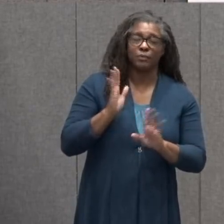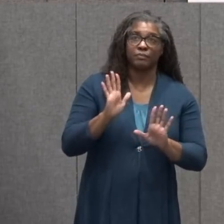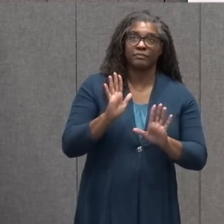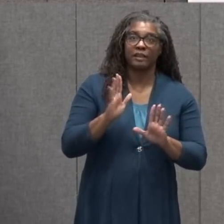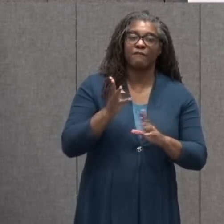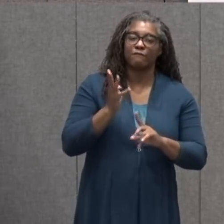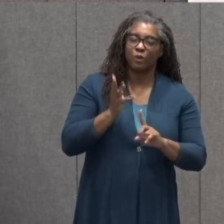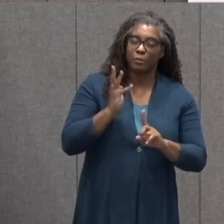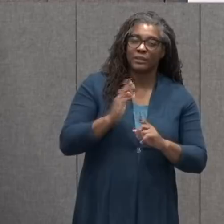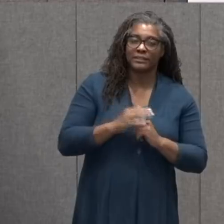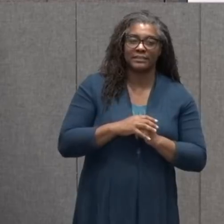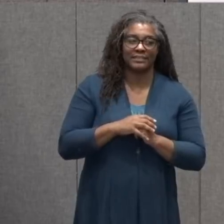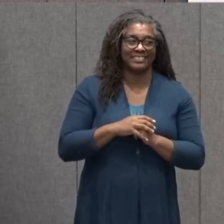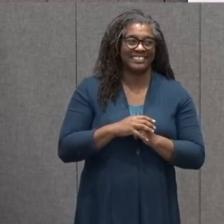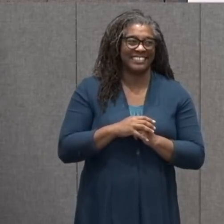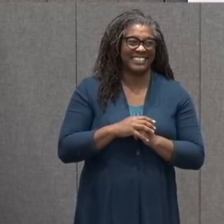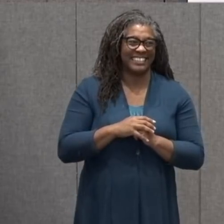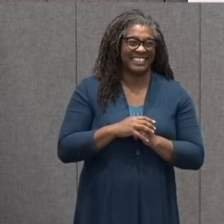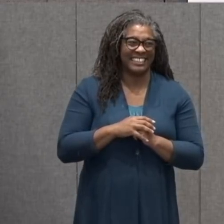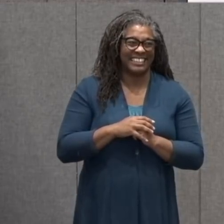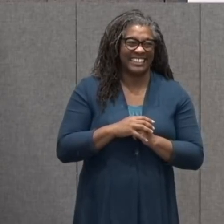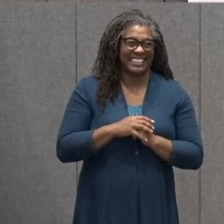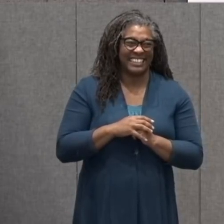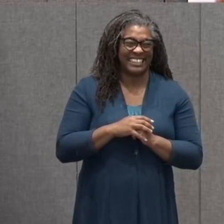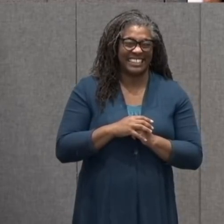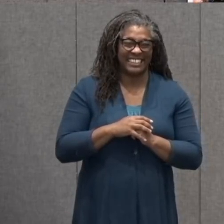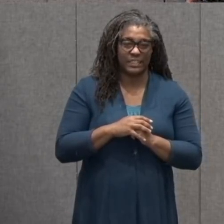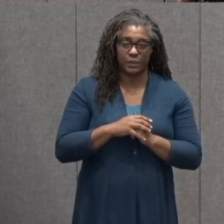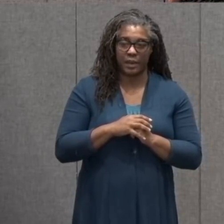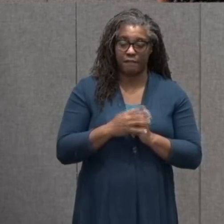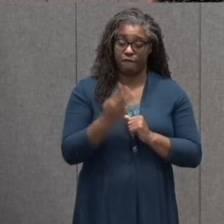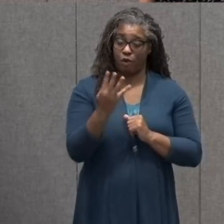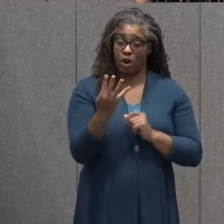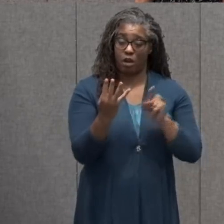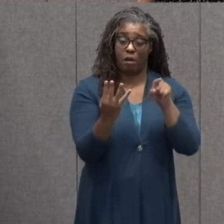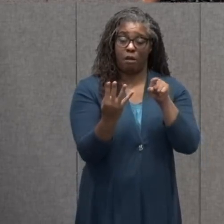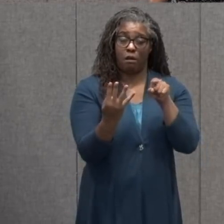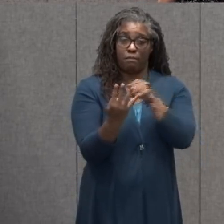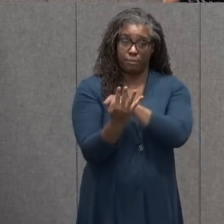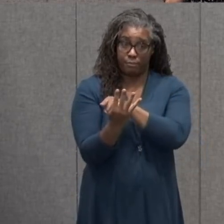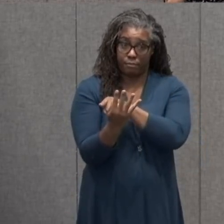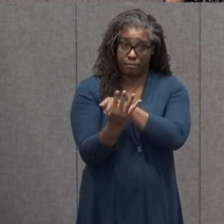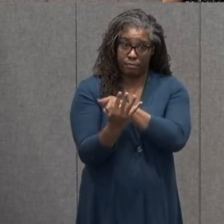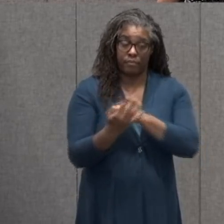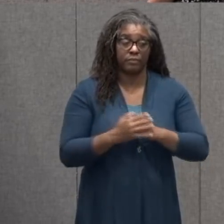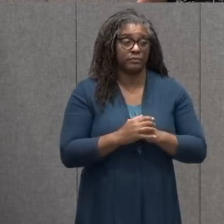Yep. And made the line across. Awesome, so now we have 10, okay pressure's on. I need to think of an antonym.